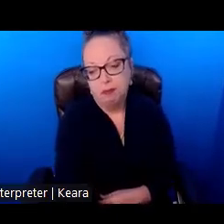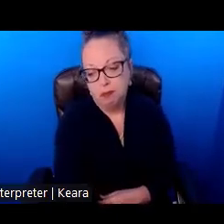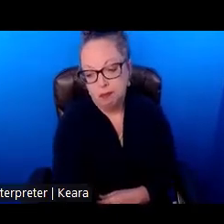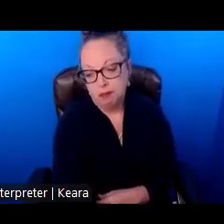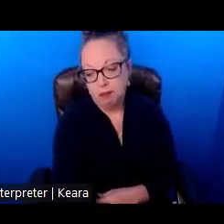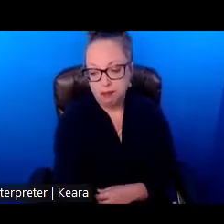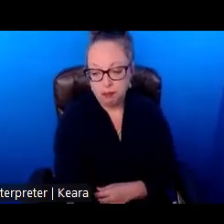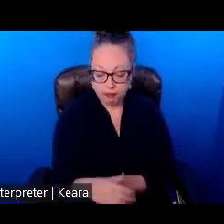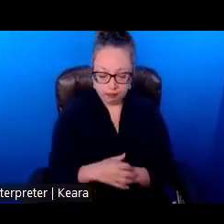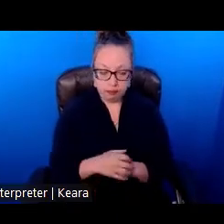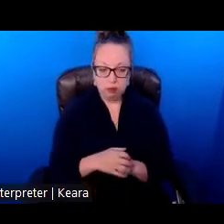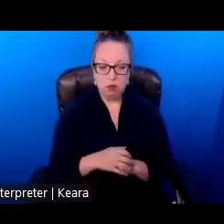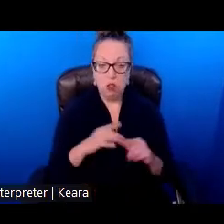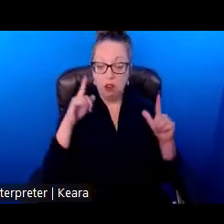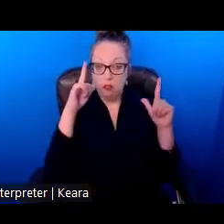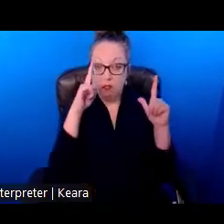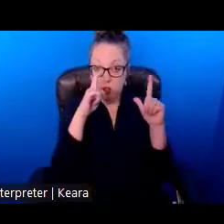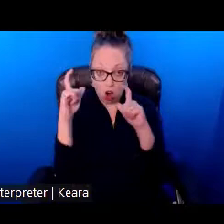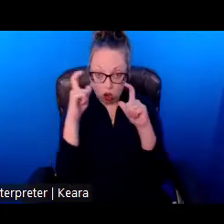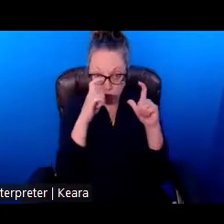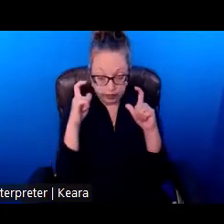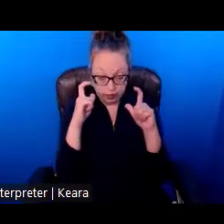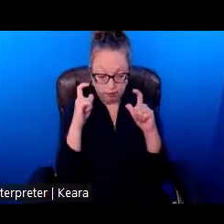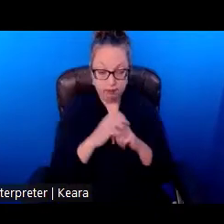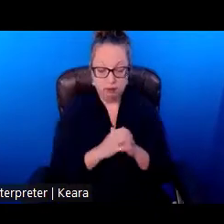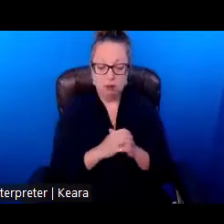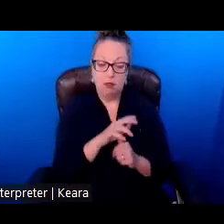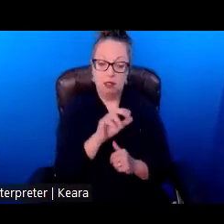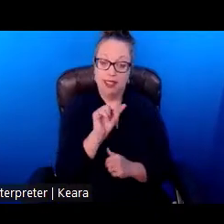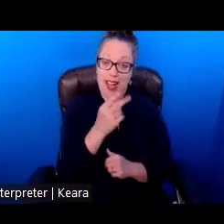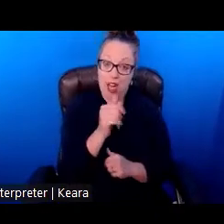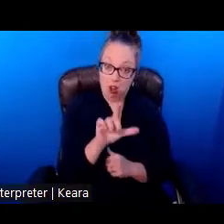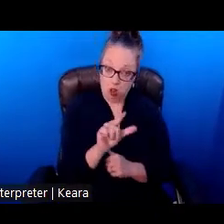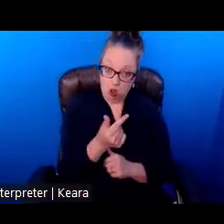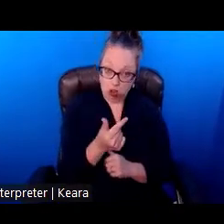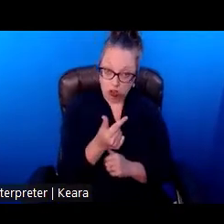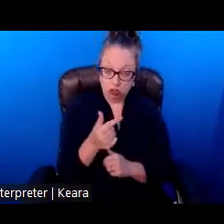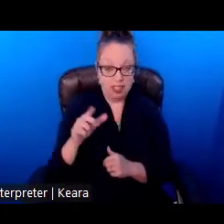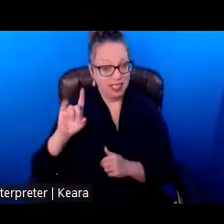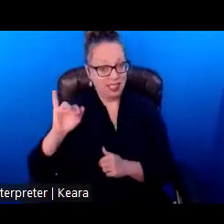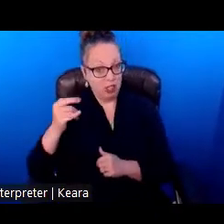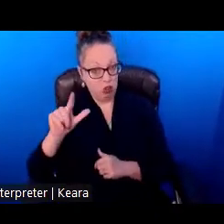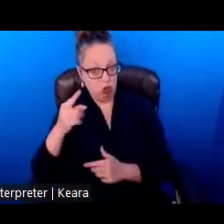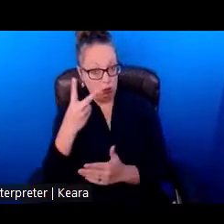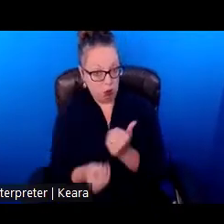This category accepts analogue and digital photography, as well as works where photographic